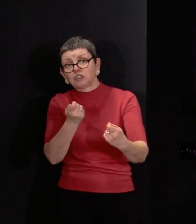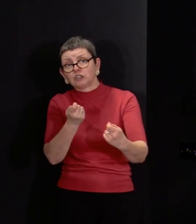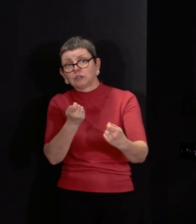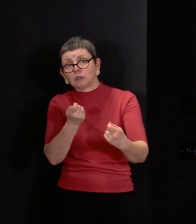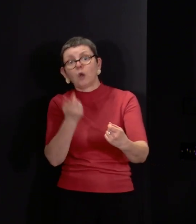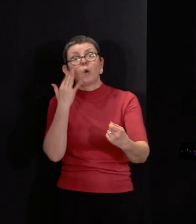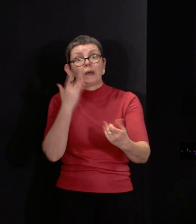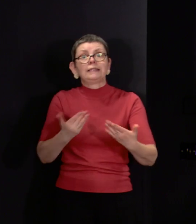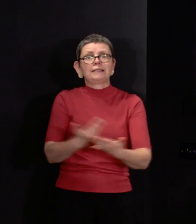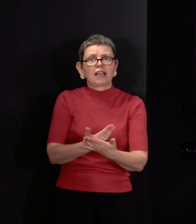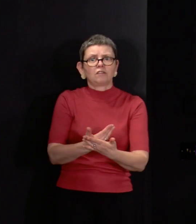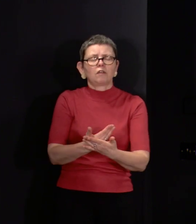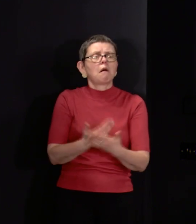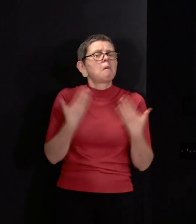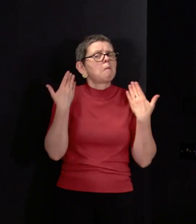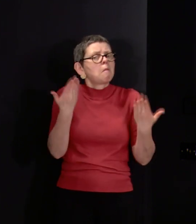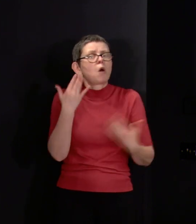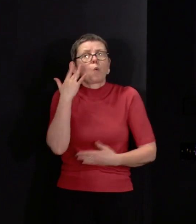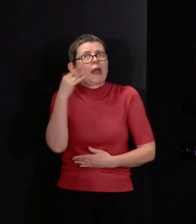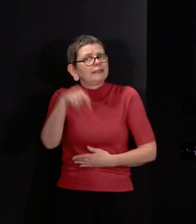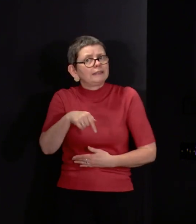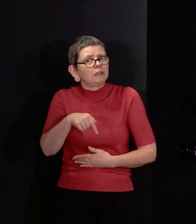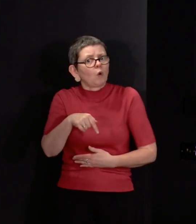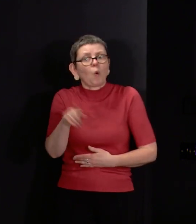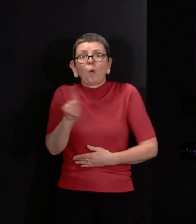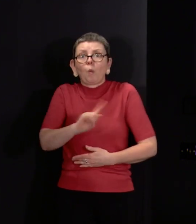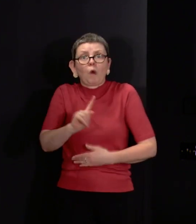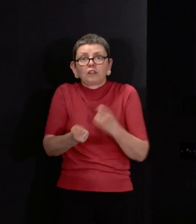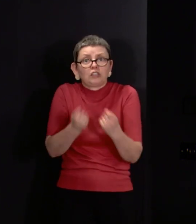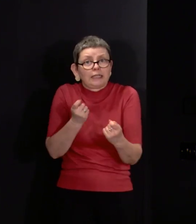know exactly when any changes will come, what they will be, or how they will be